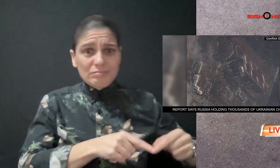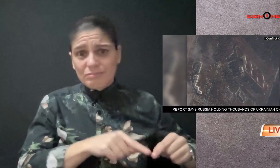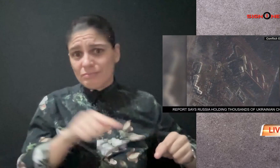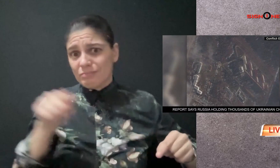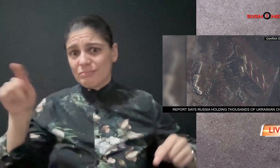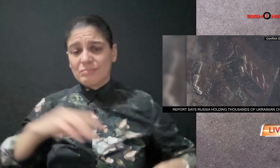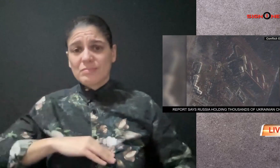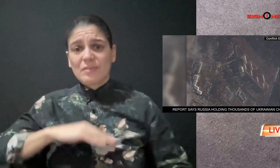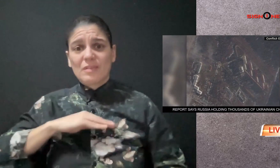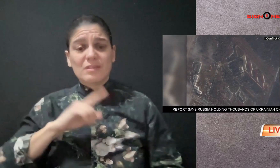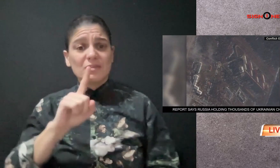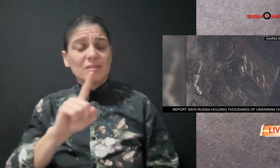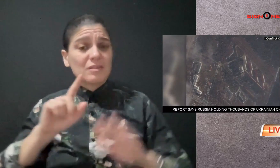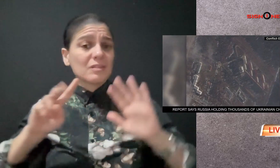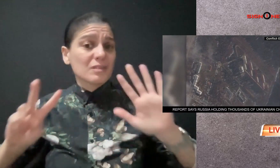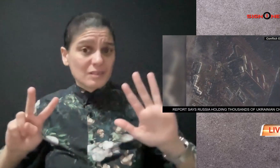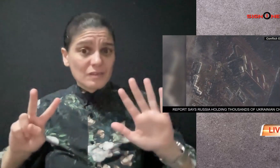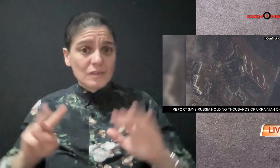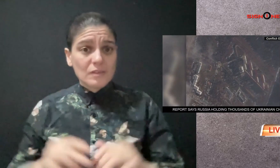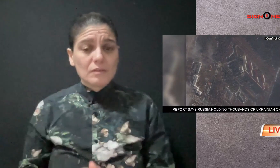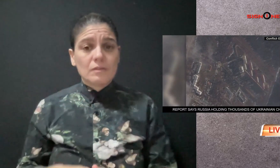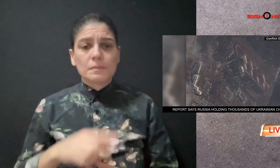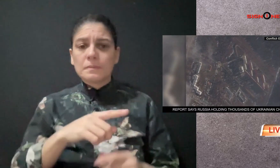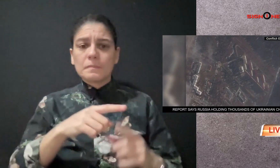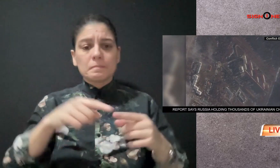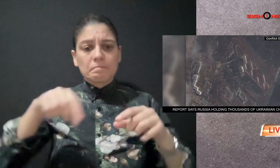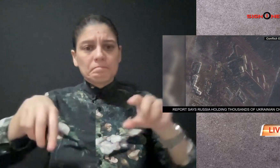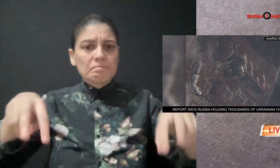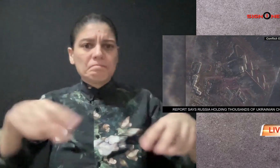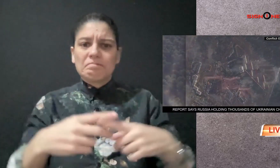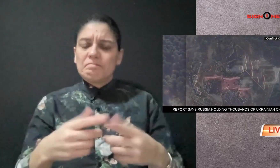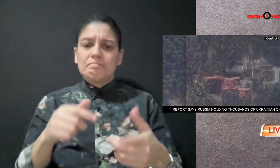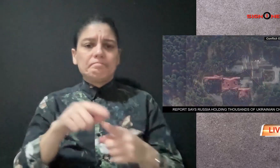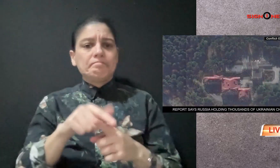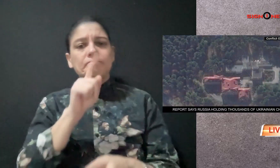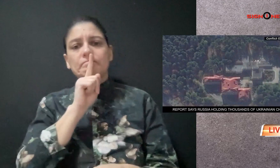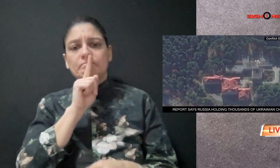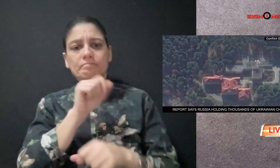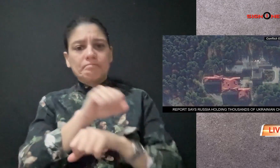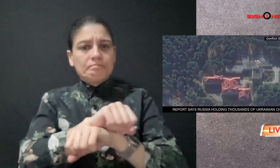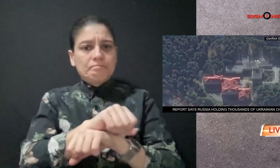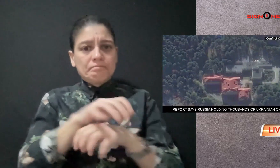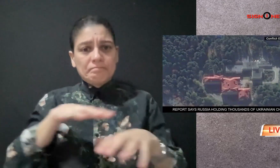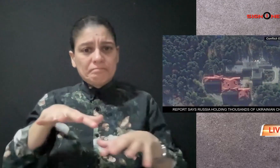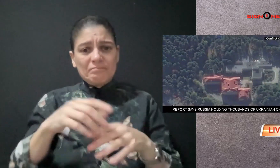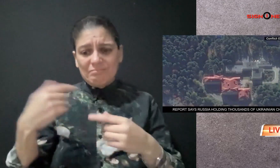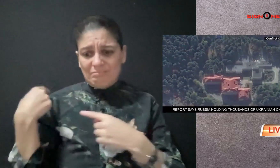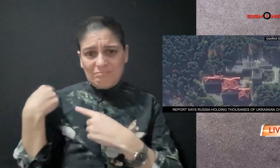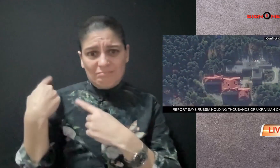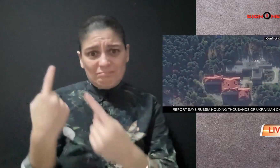in age from infants to 17 years old have been in Russian custody at some point since the